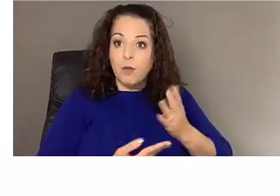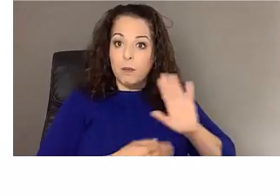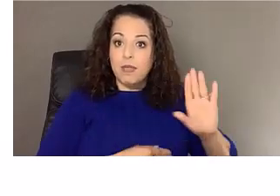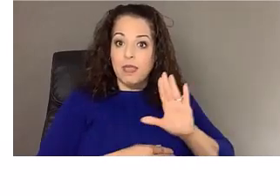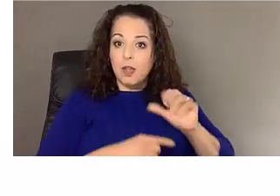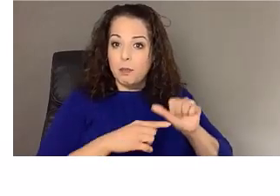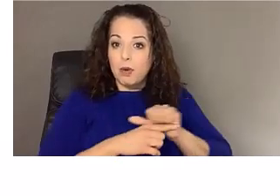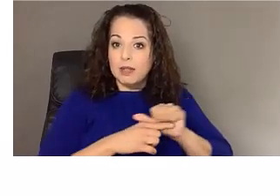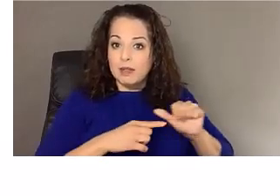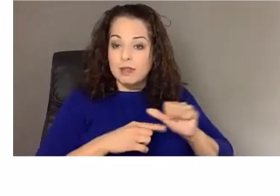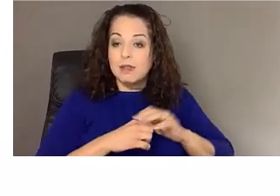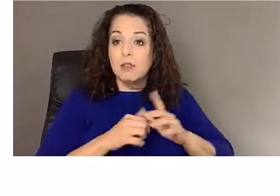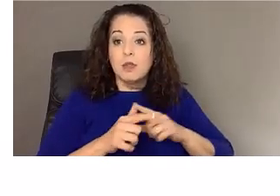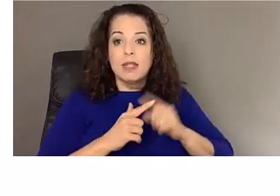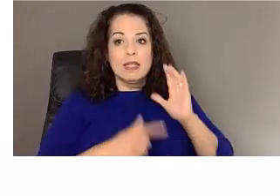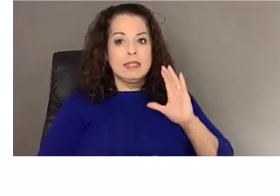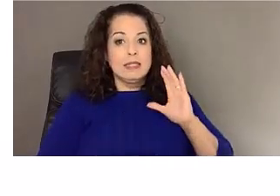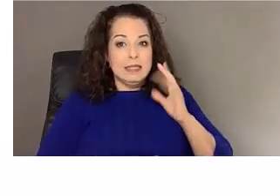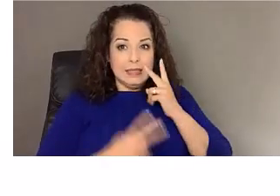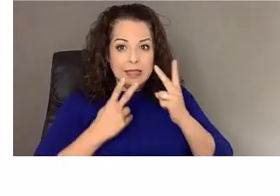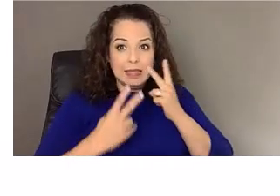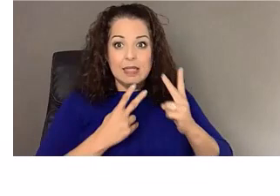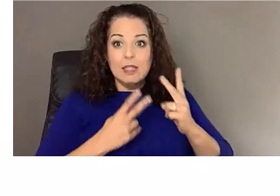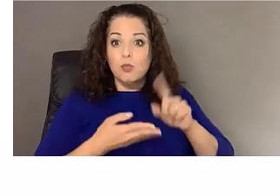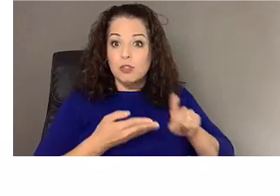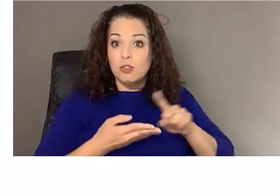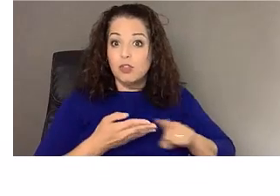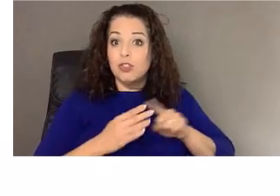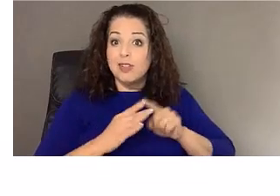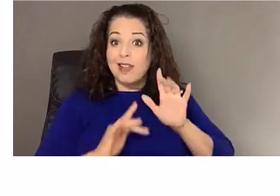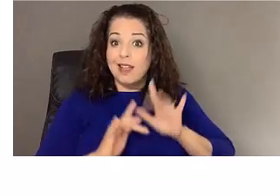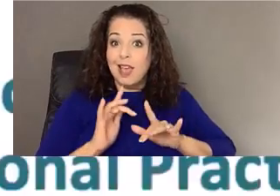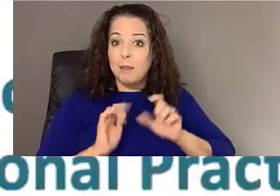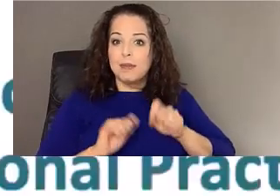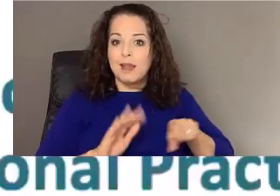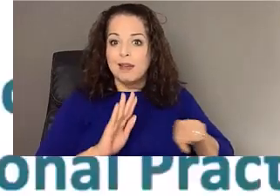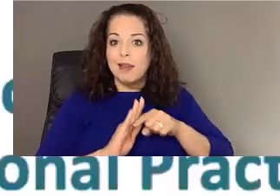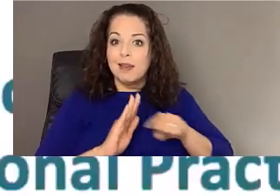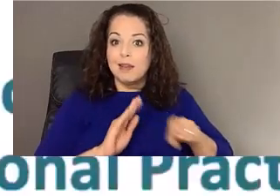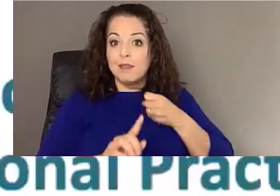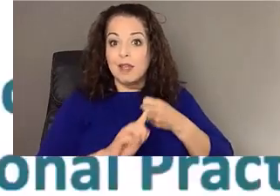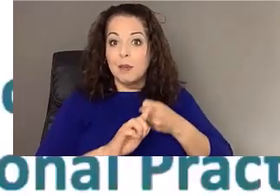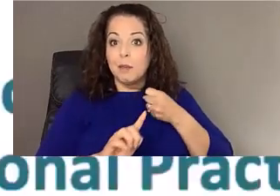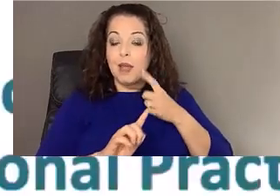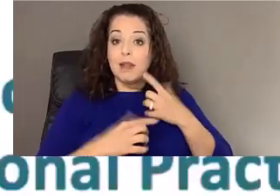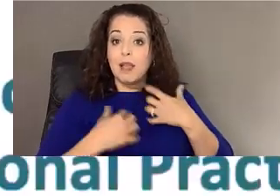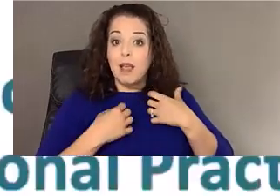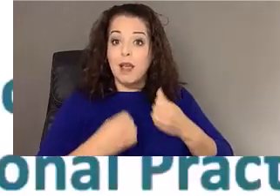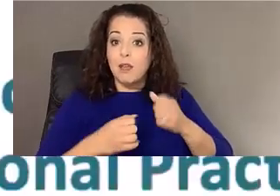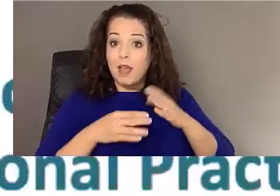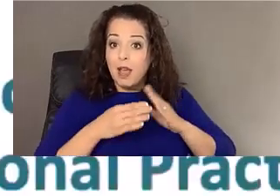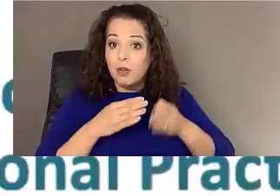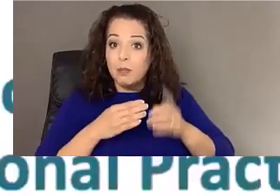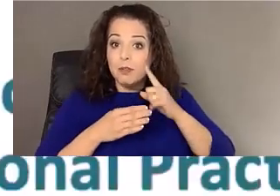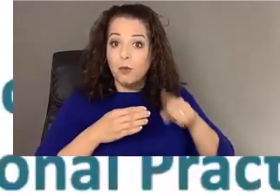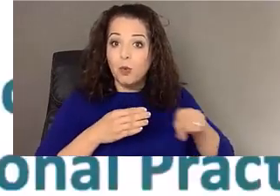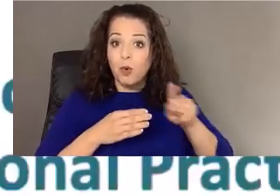So it seem that the research practice gap can negatively impact the health outcomes for individuals and communities.